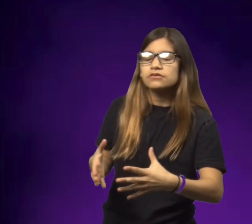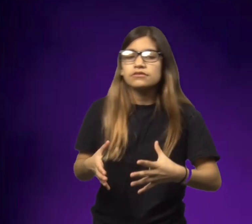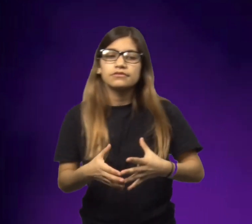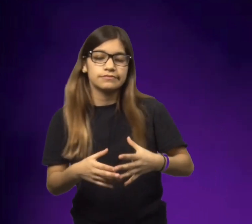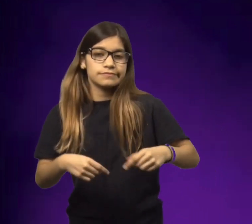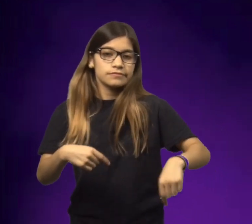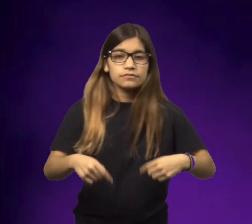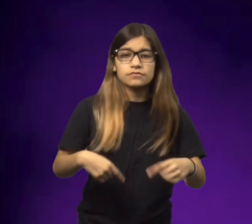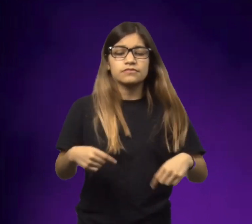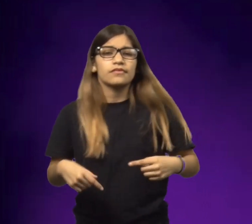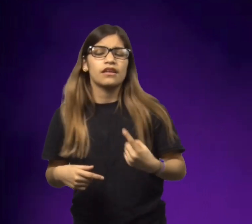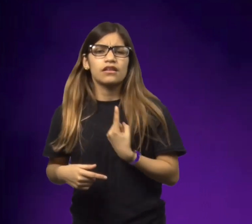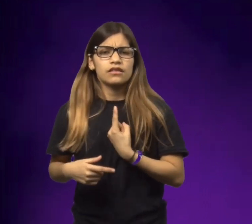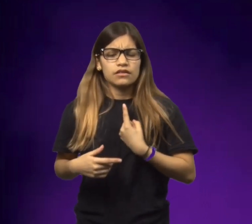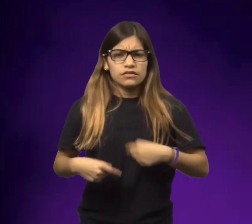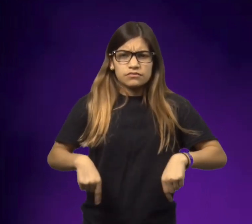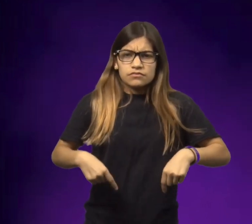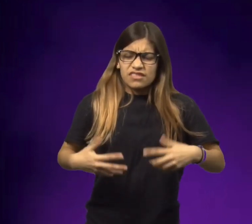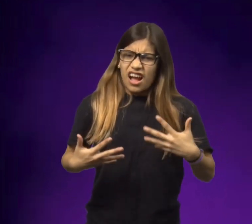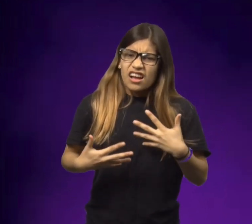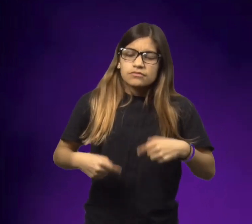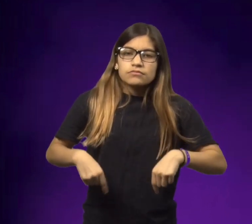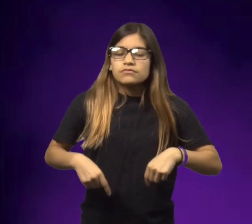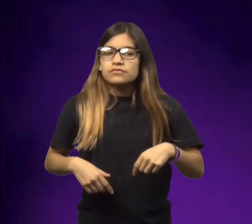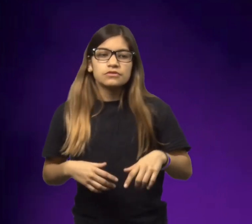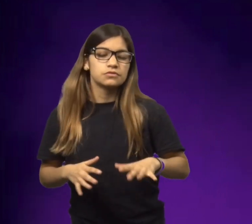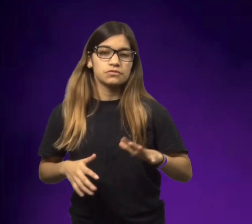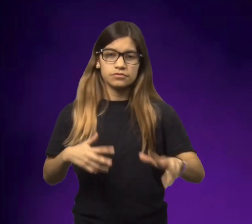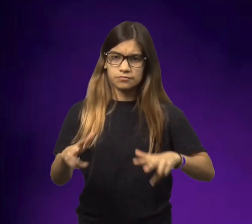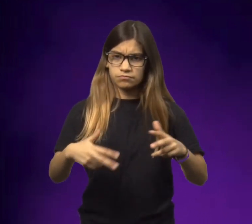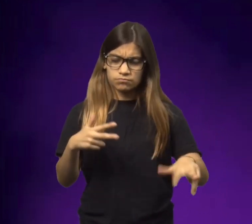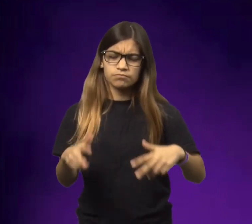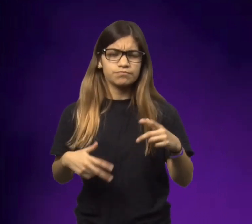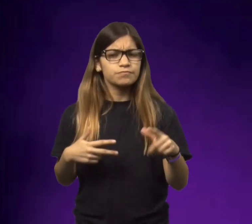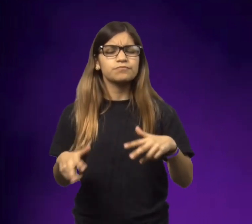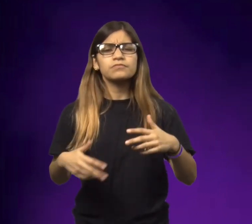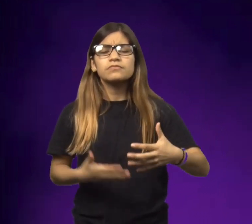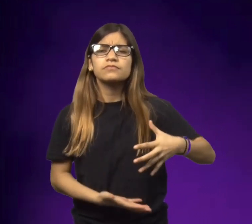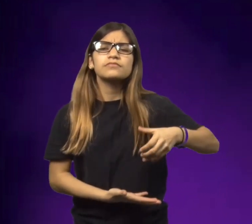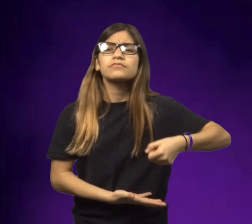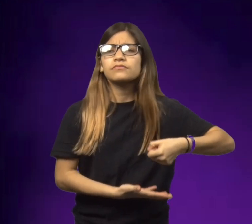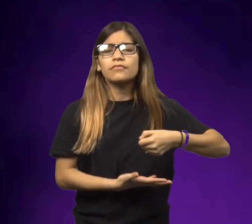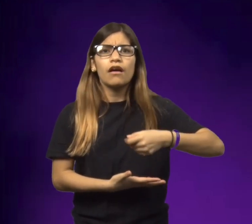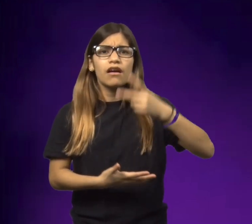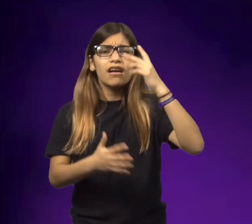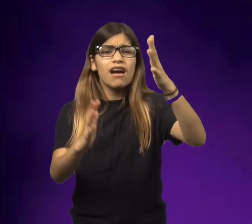Annemarie took the basket and said okay and started walking. And as she walked she was alone, and she was nervous.